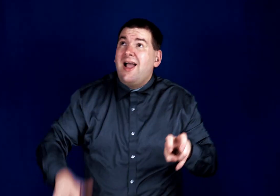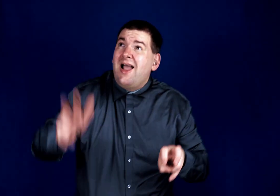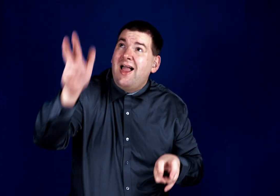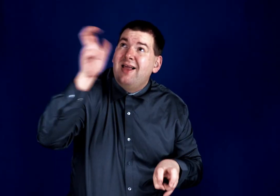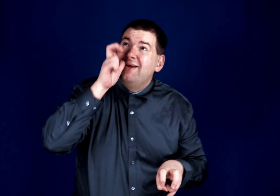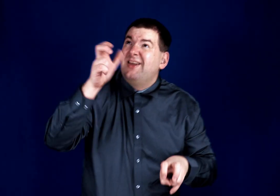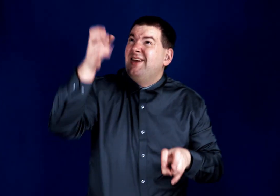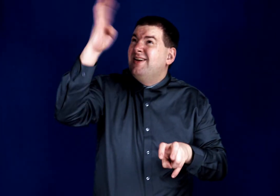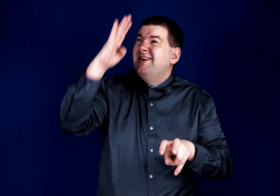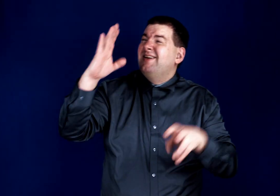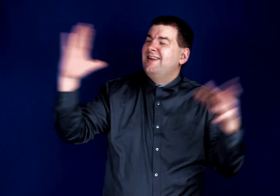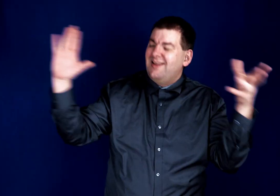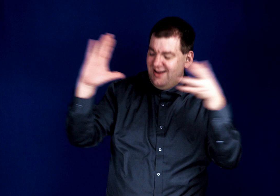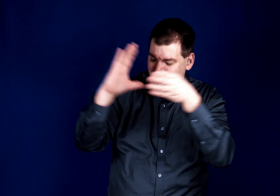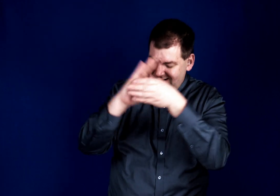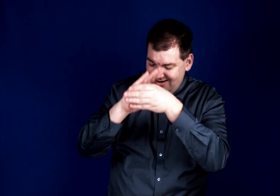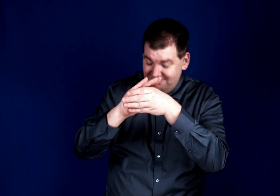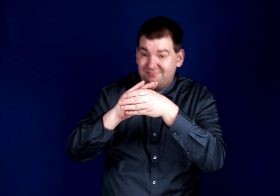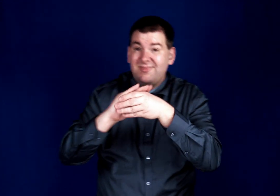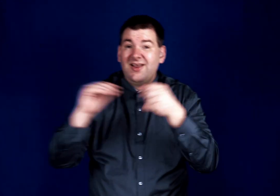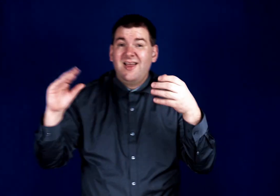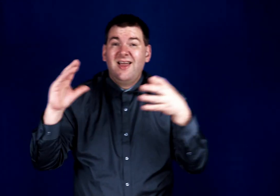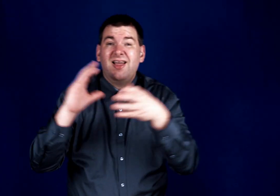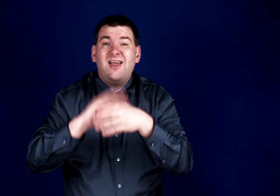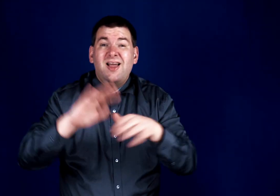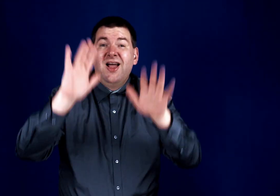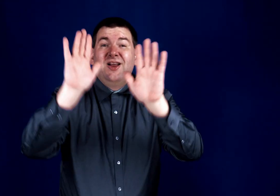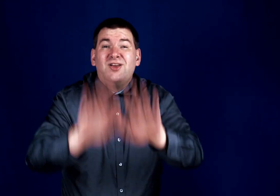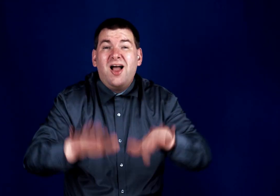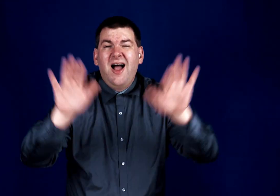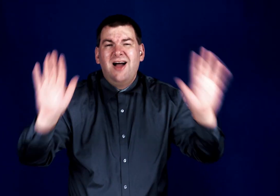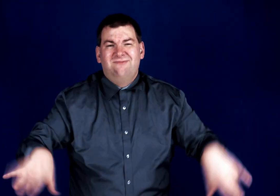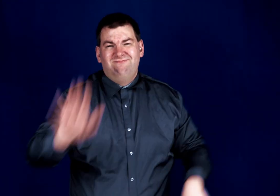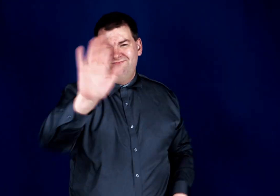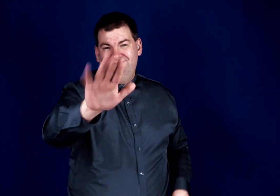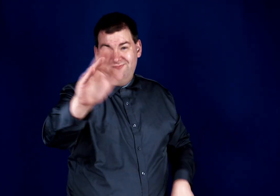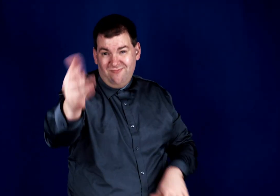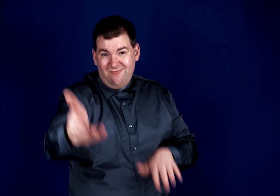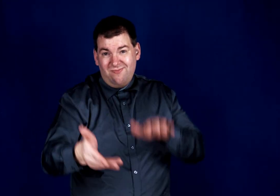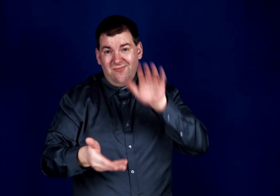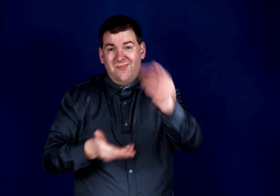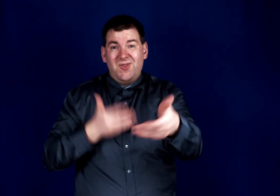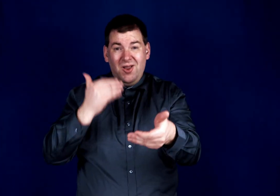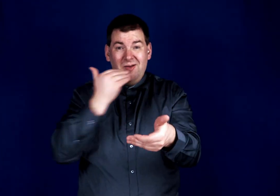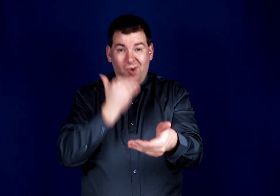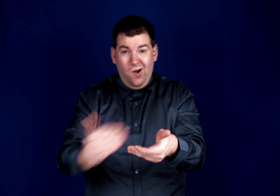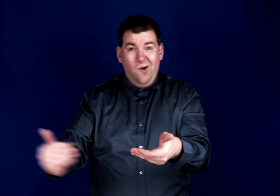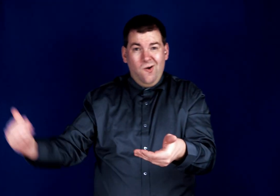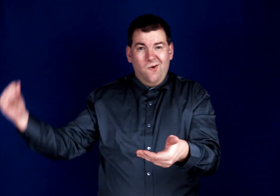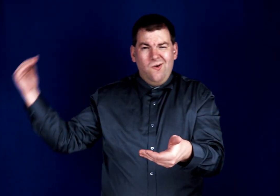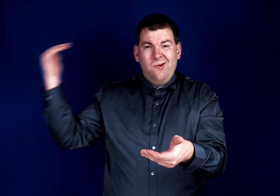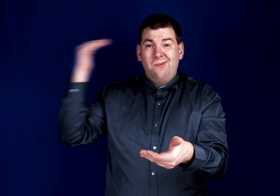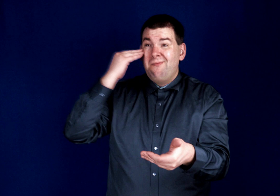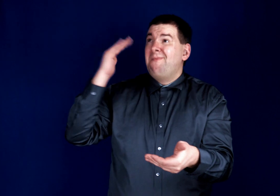And hear Him say, Child, welcome home